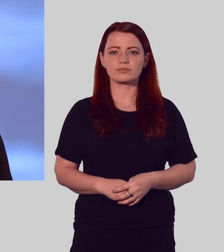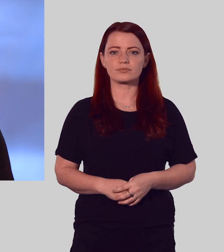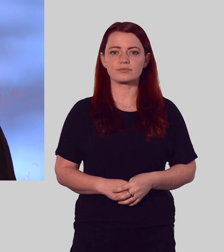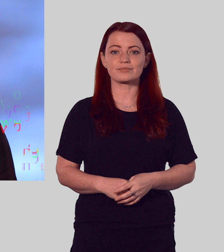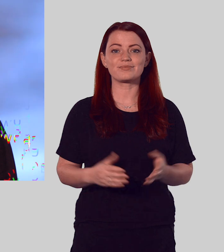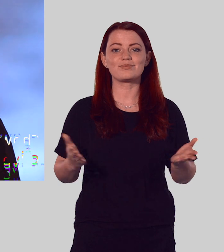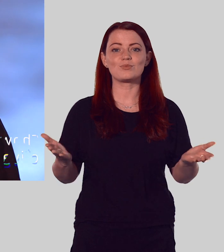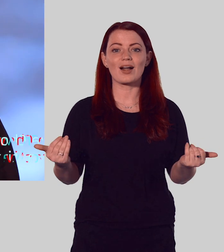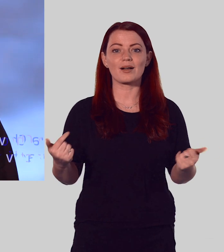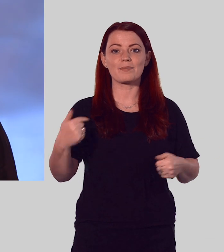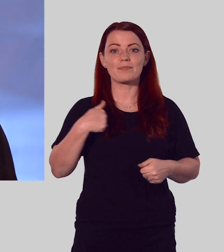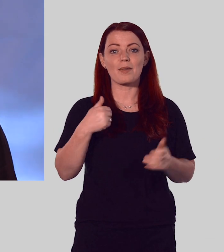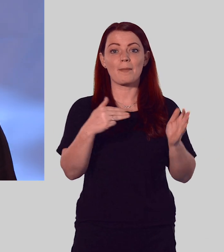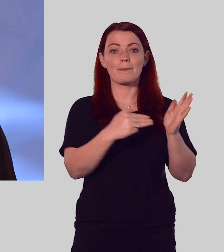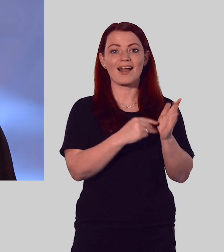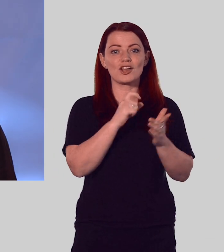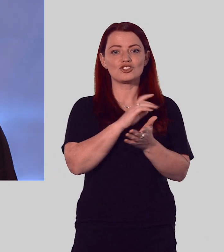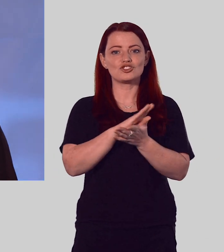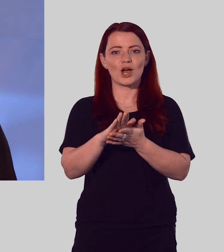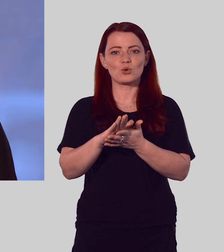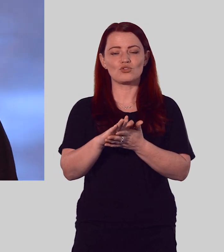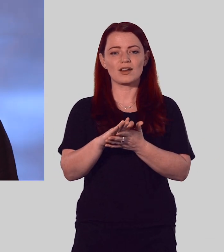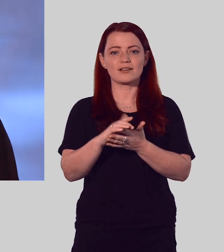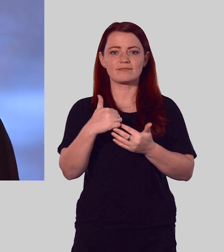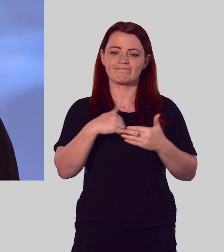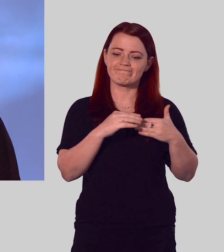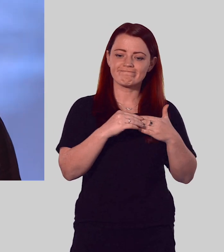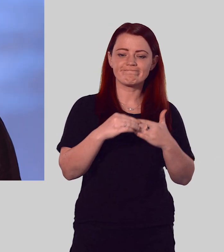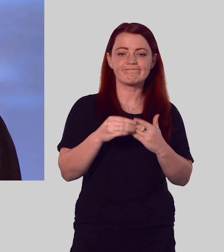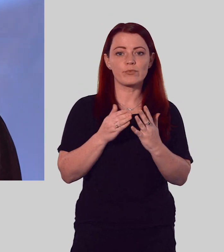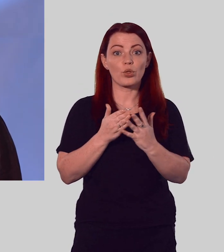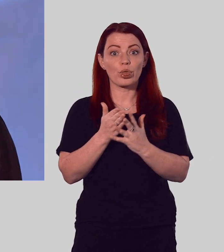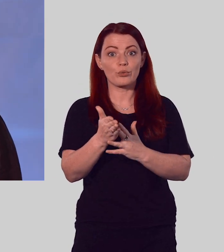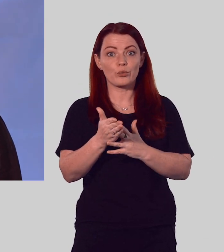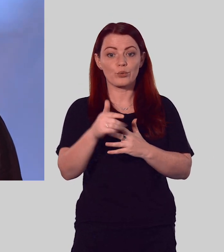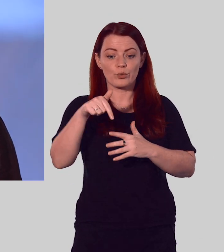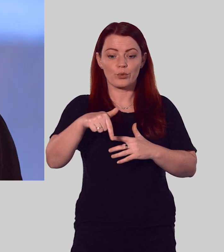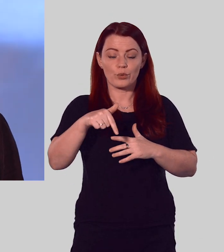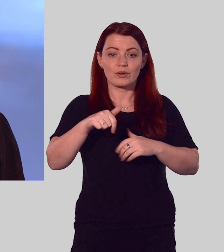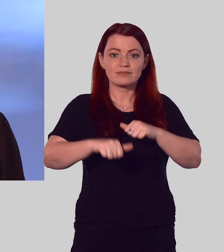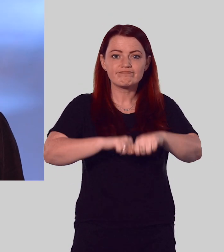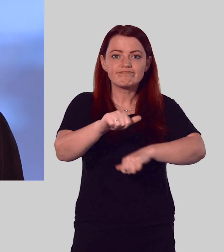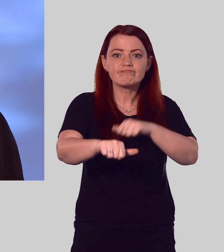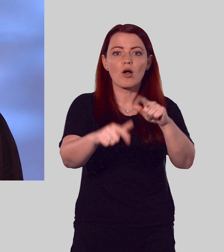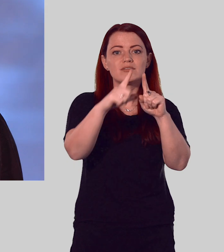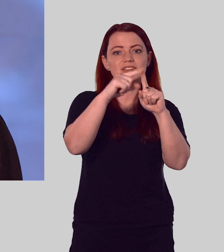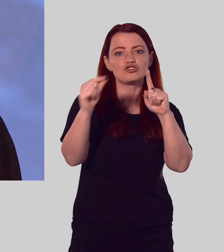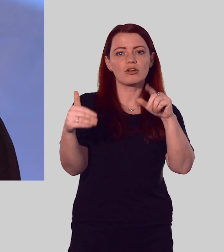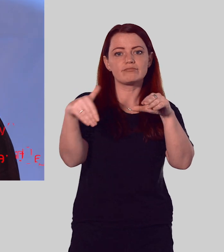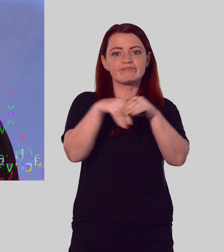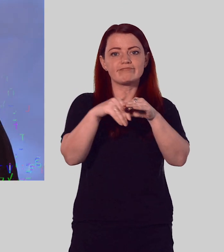Welcome I'm Maya Chowdhury and I'm your guide through this video series on digital participatory theatre.